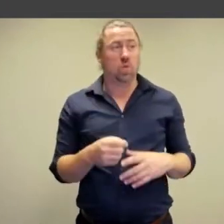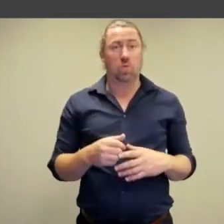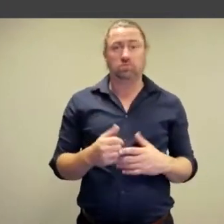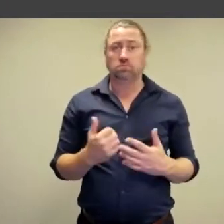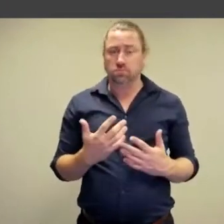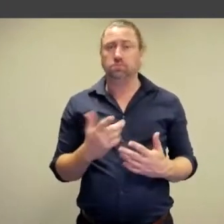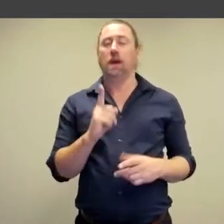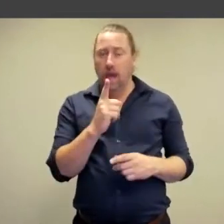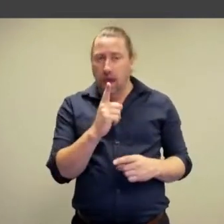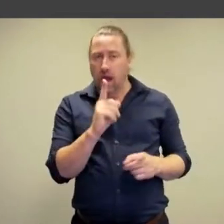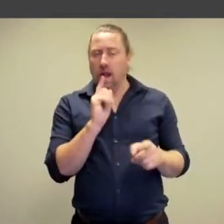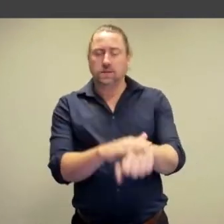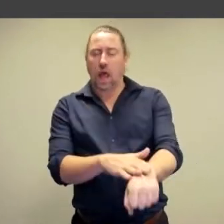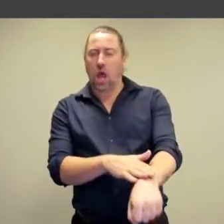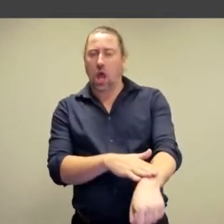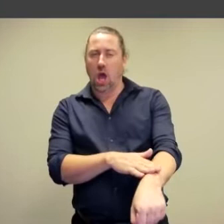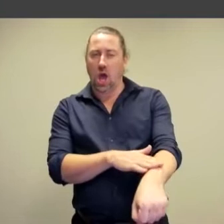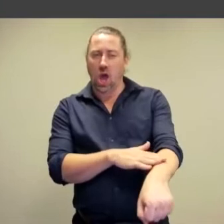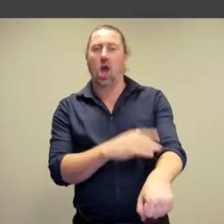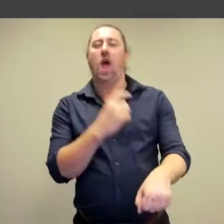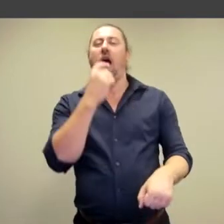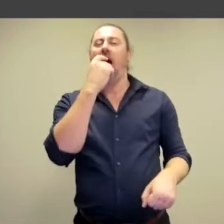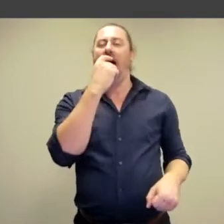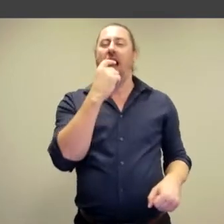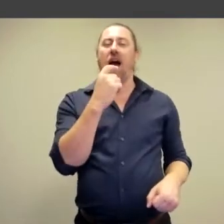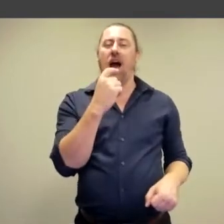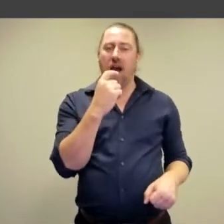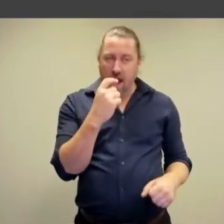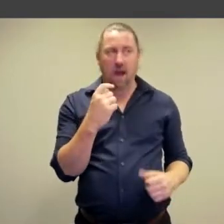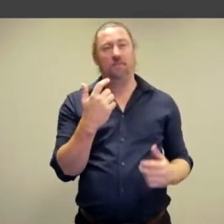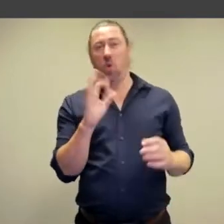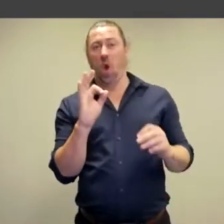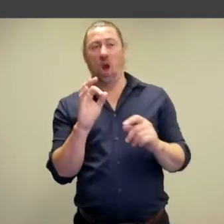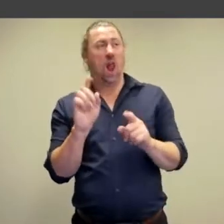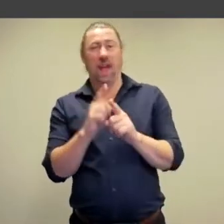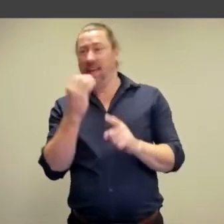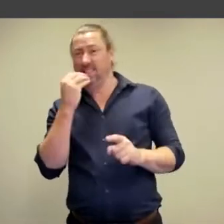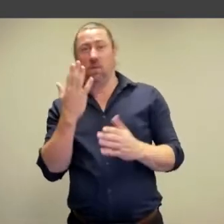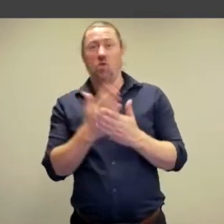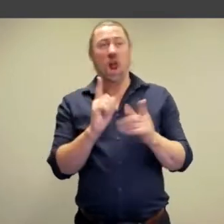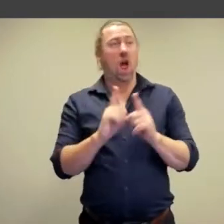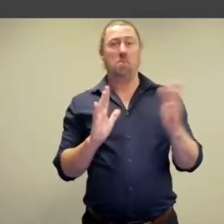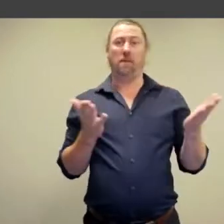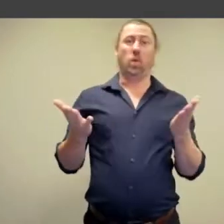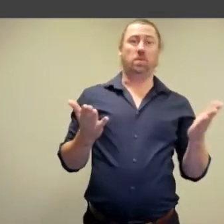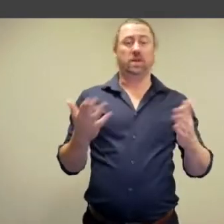slowed down and turned into